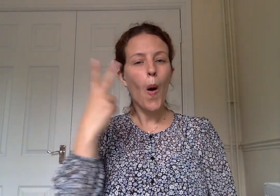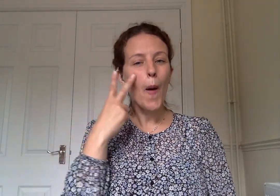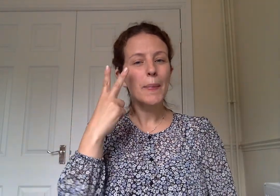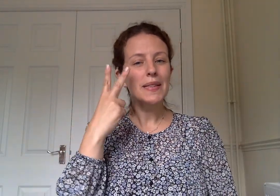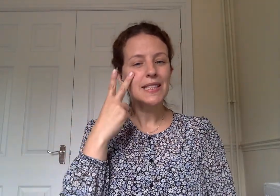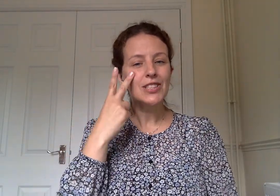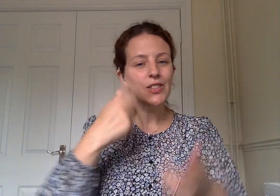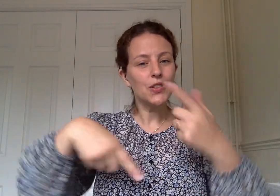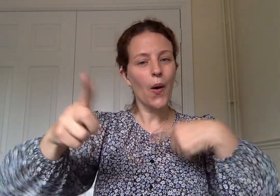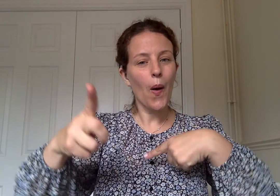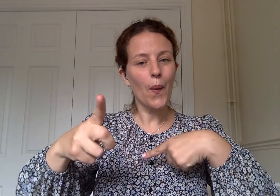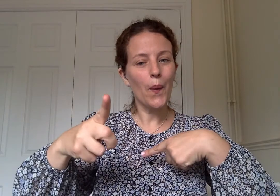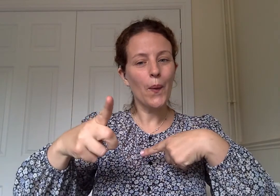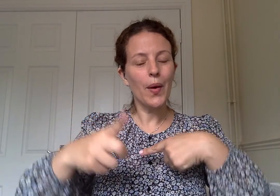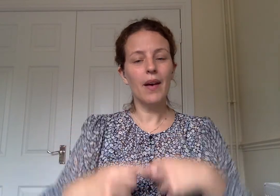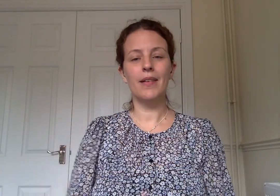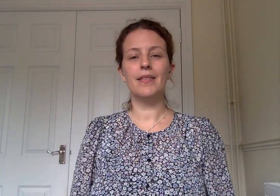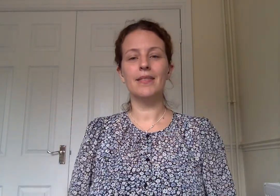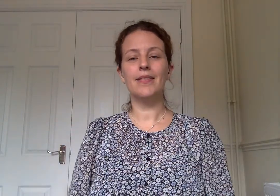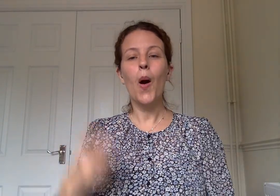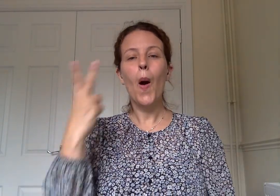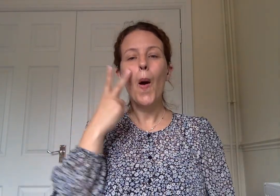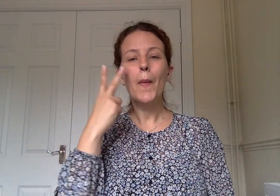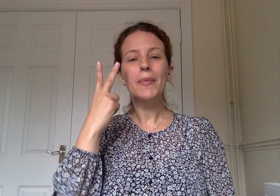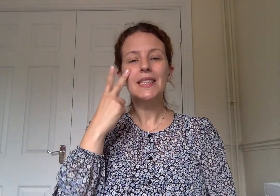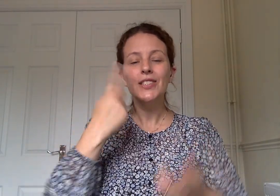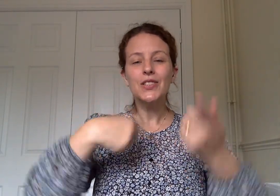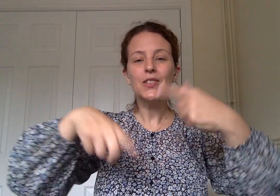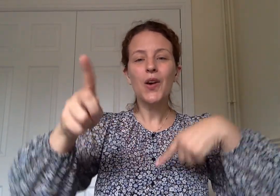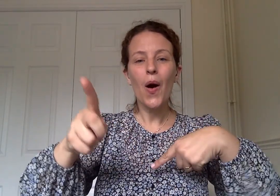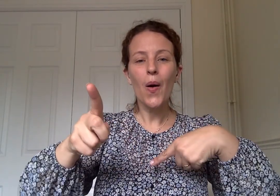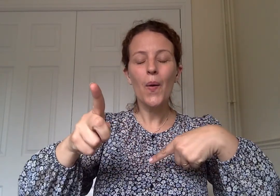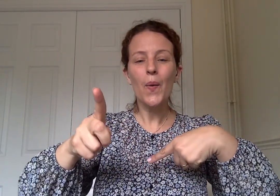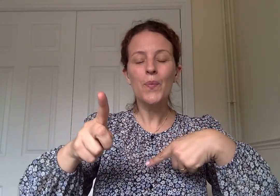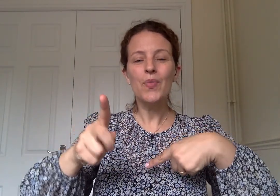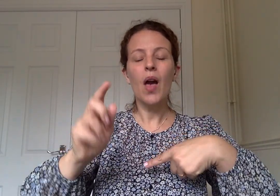Opticians go.